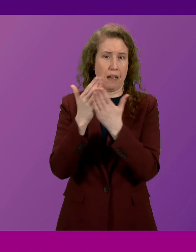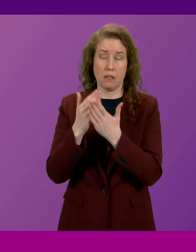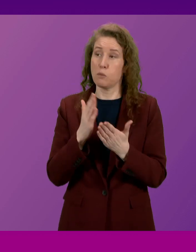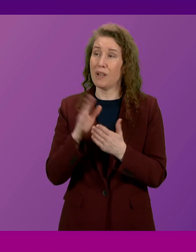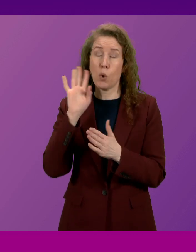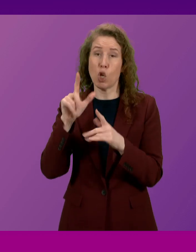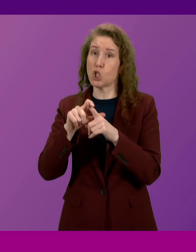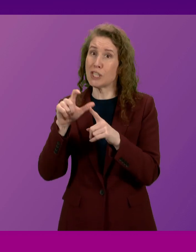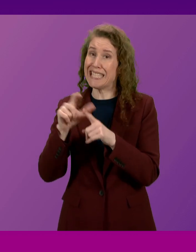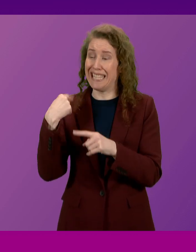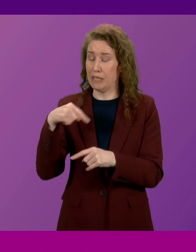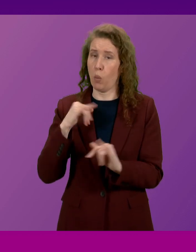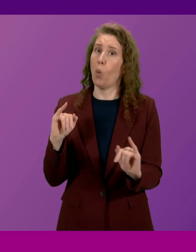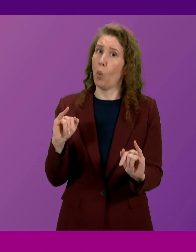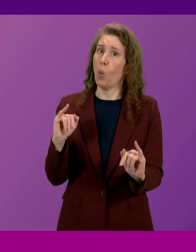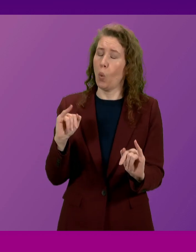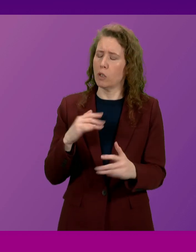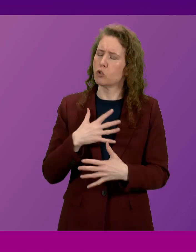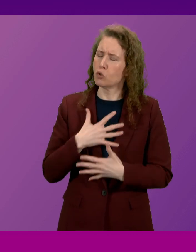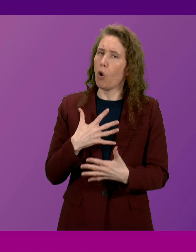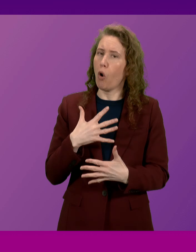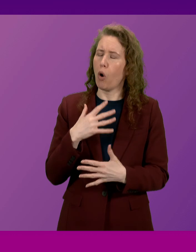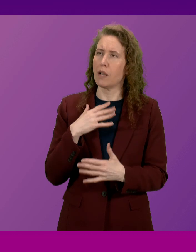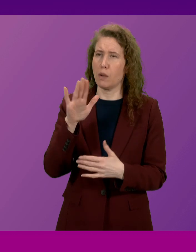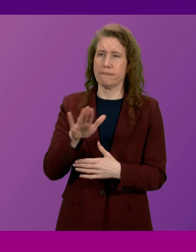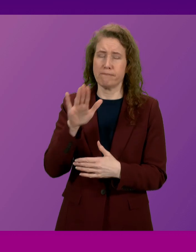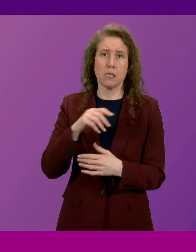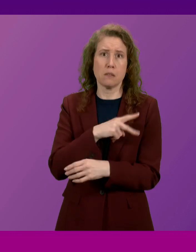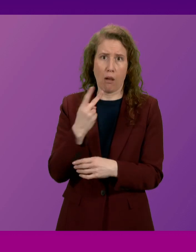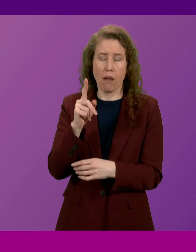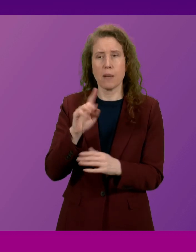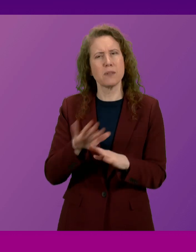University of Dundee this week came as a bitter blow to staff, but it is really no surprise to